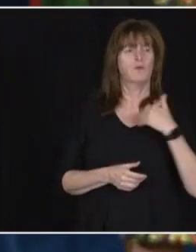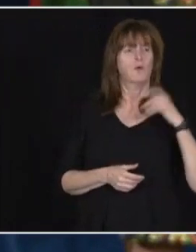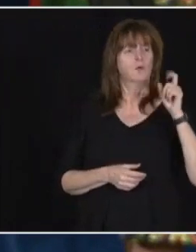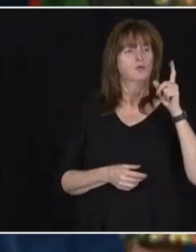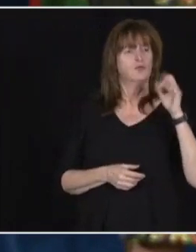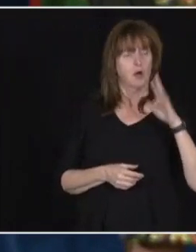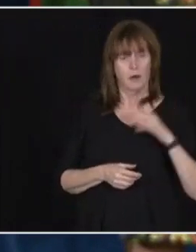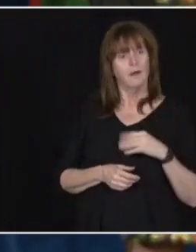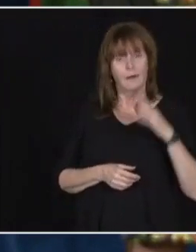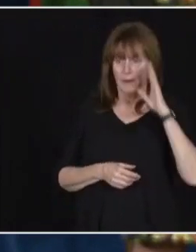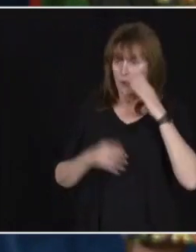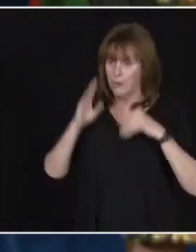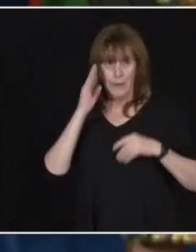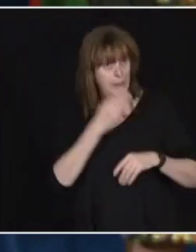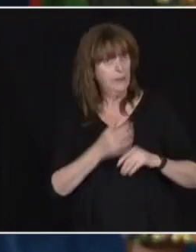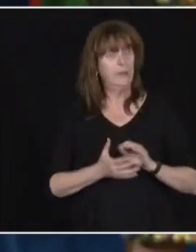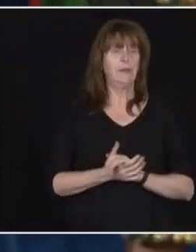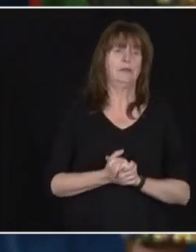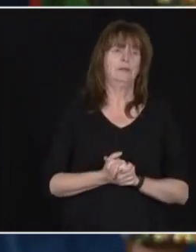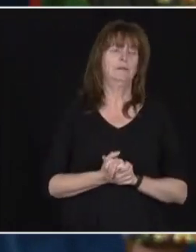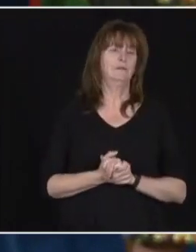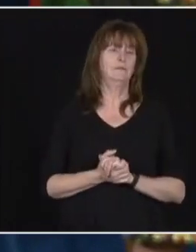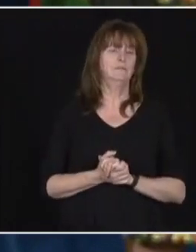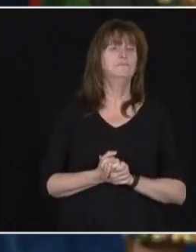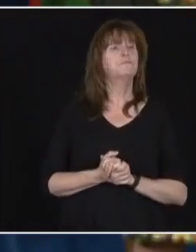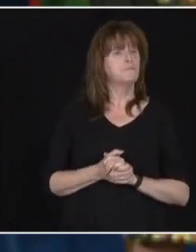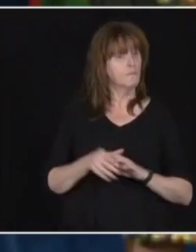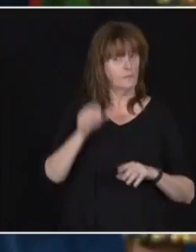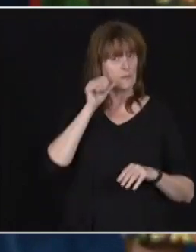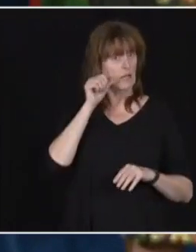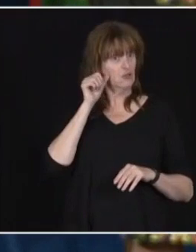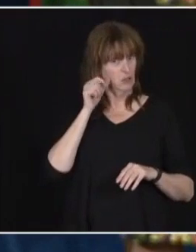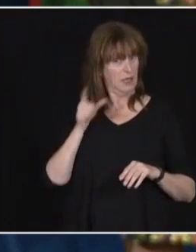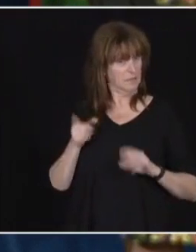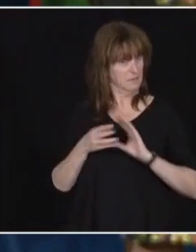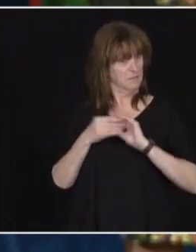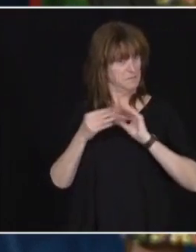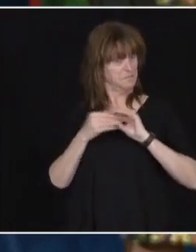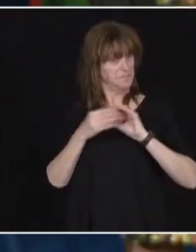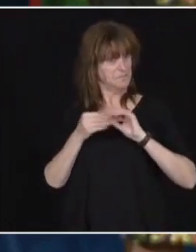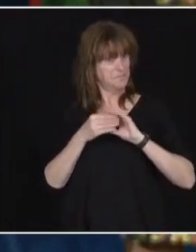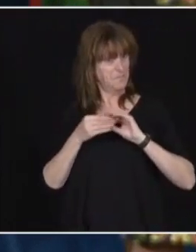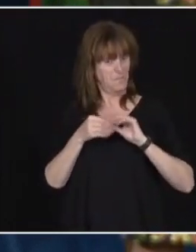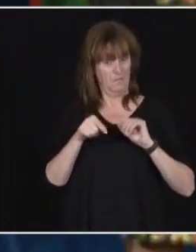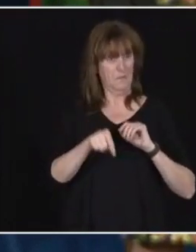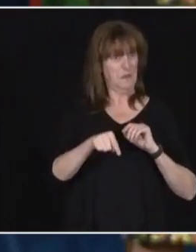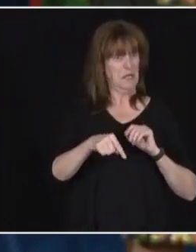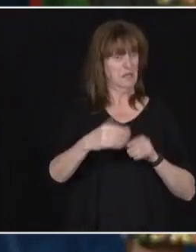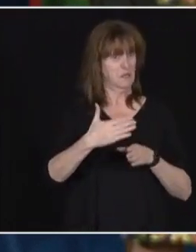Hello, yesterday you were saying you helped by this weekend